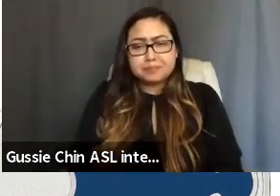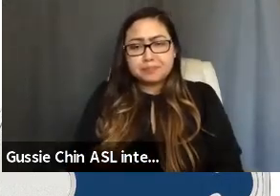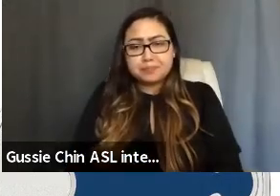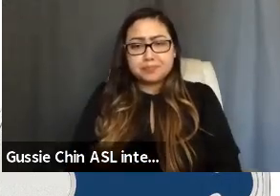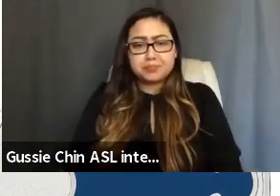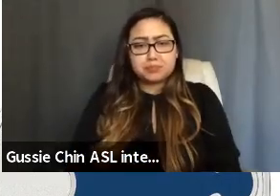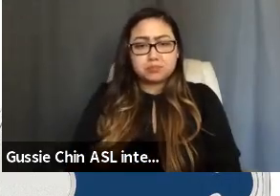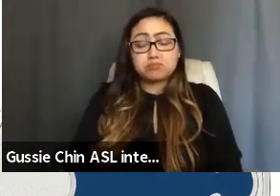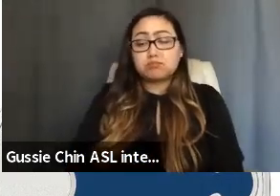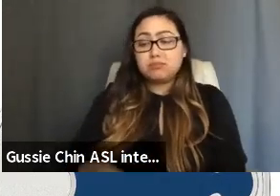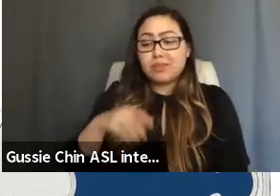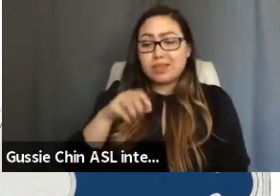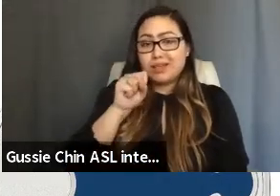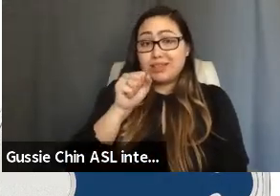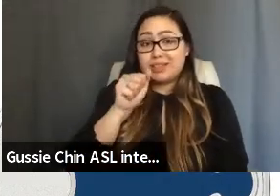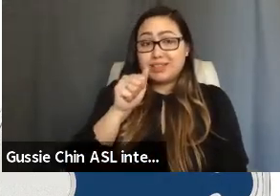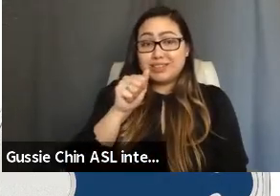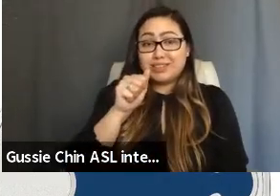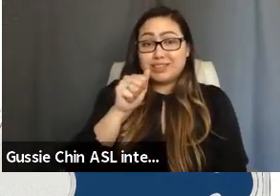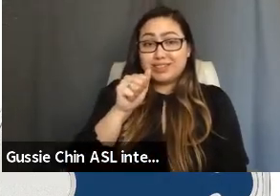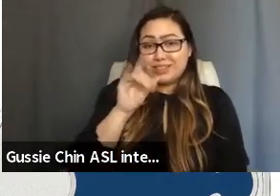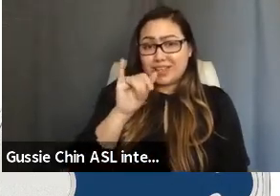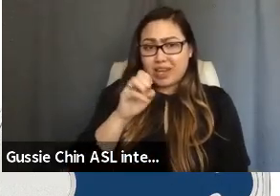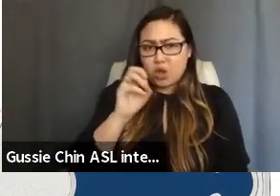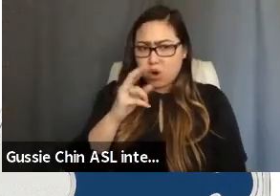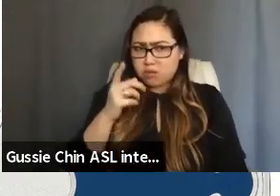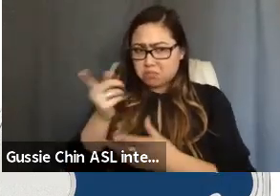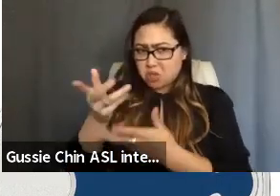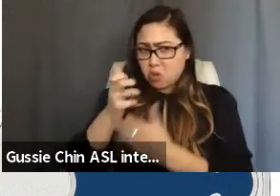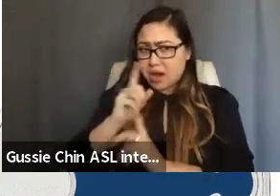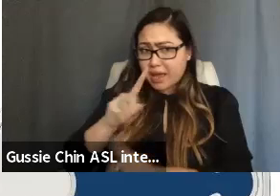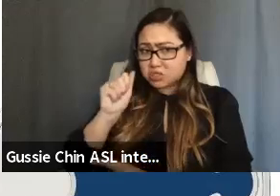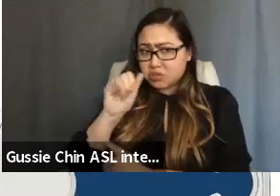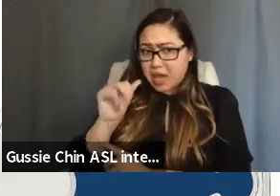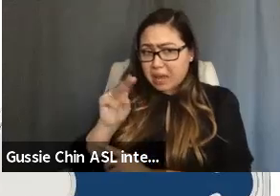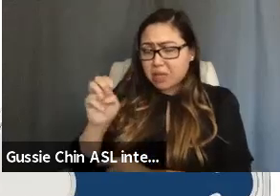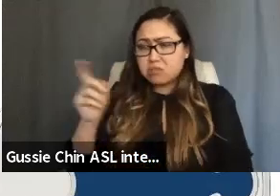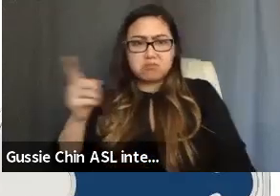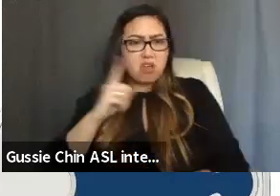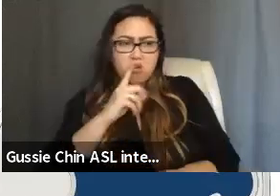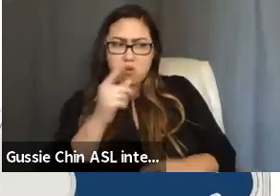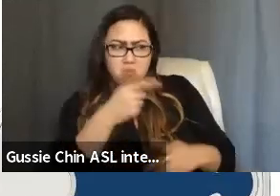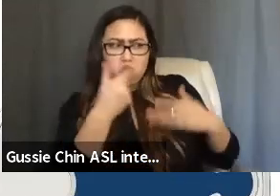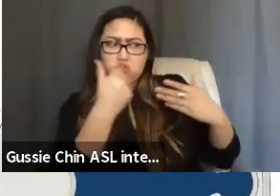This is Sadie, or Aimee, do you want to answer that first? Go ahead, Sadie. I'll chime in later.